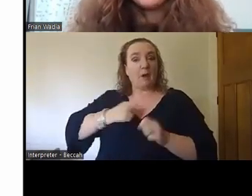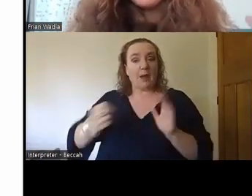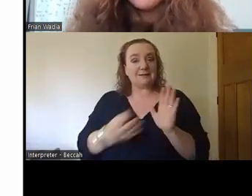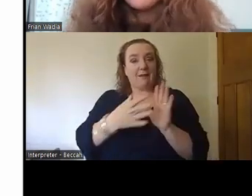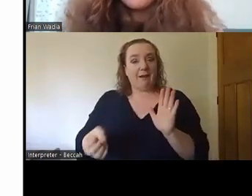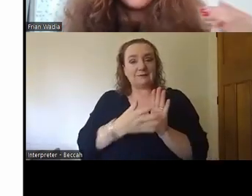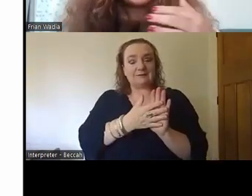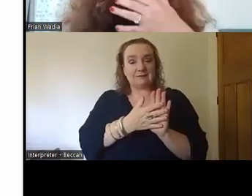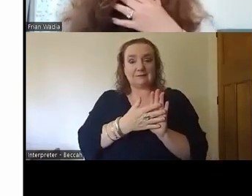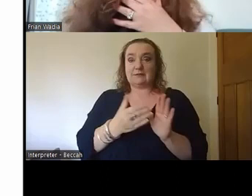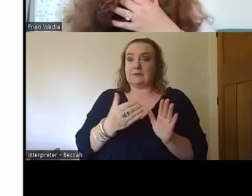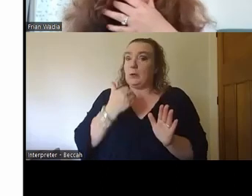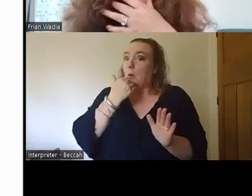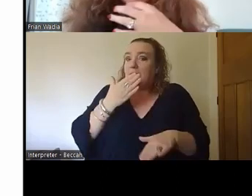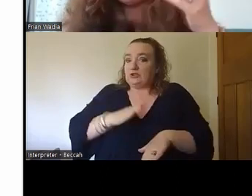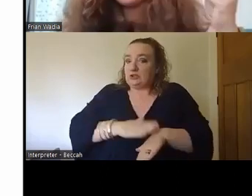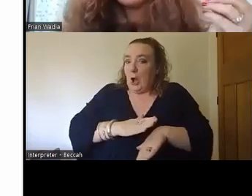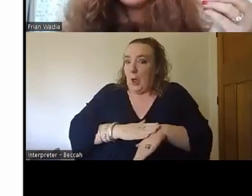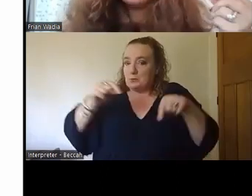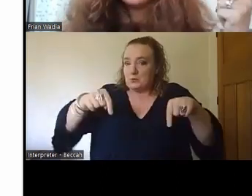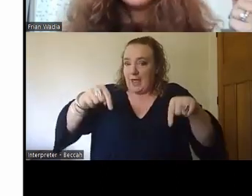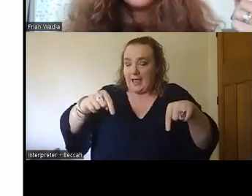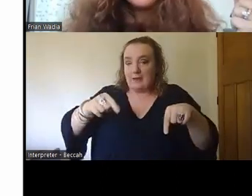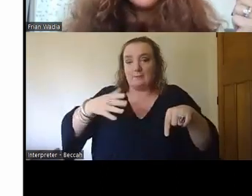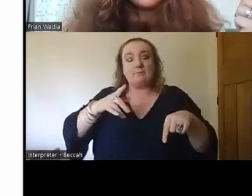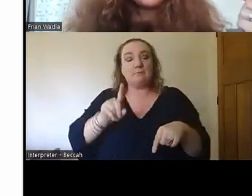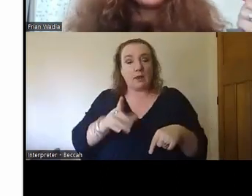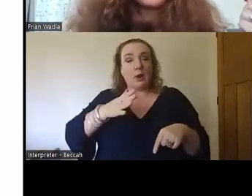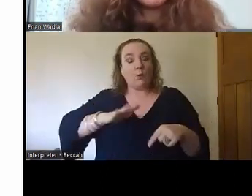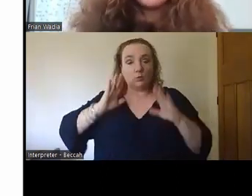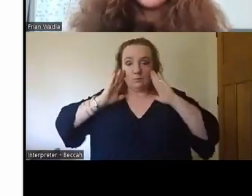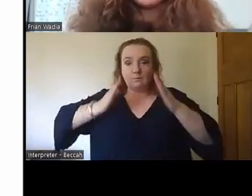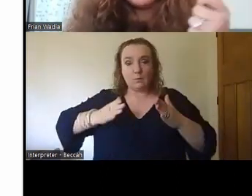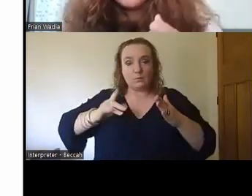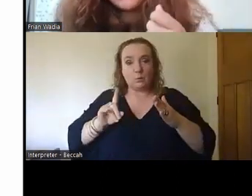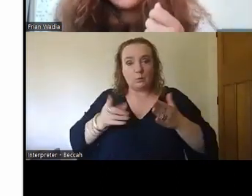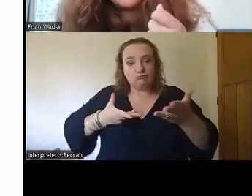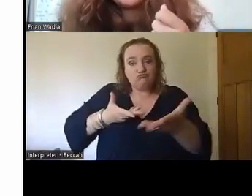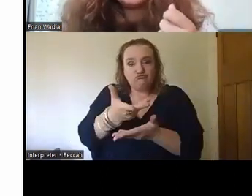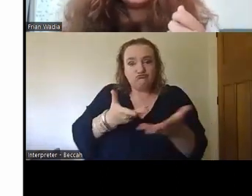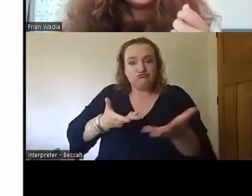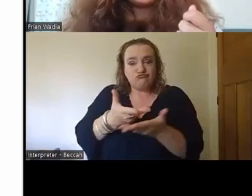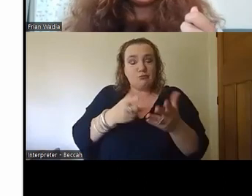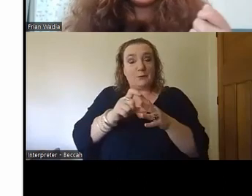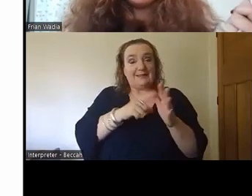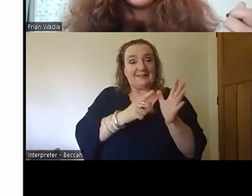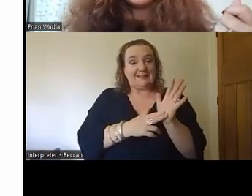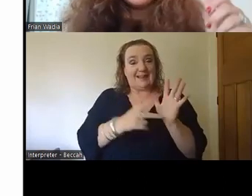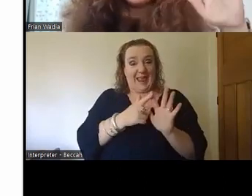We don't have a lot of time to go through them today, but what I wanna do is I wanna have a correro with Dane quickly and sort of look at it.